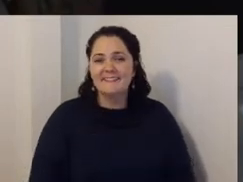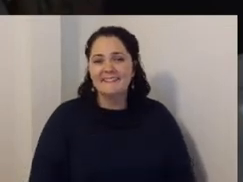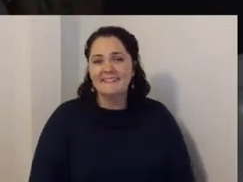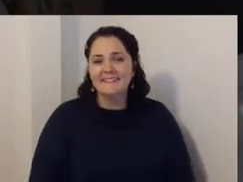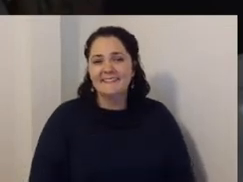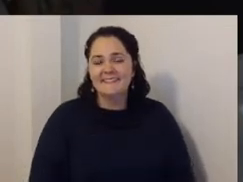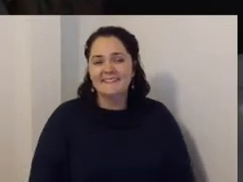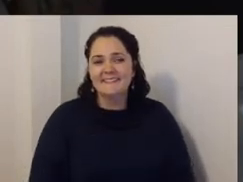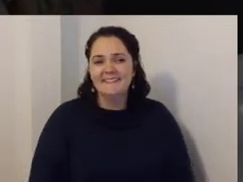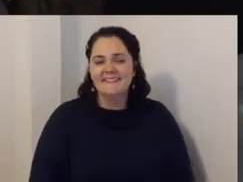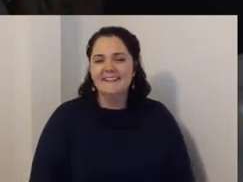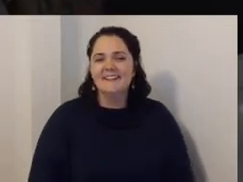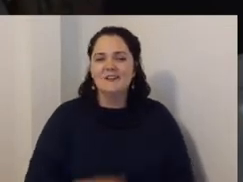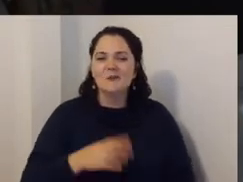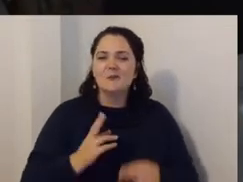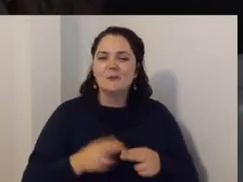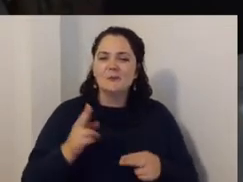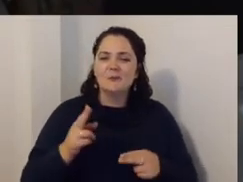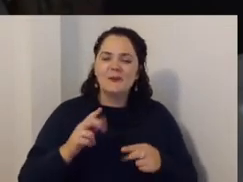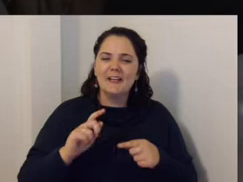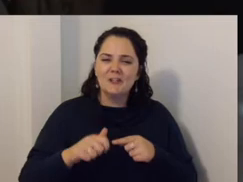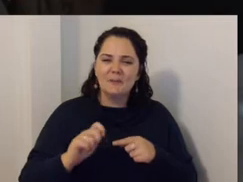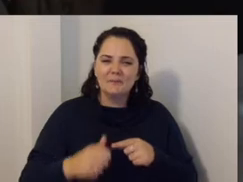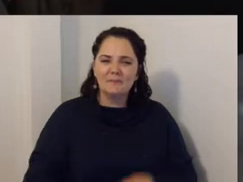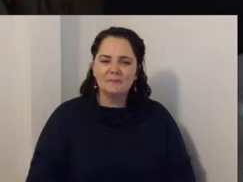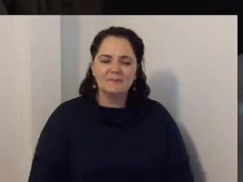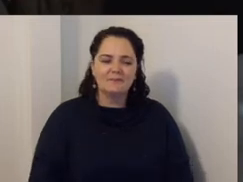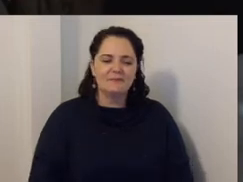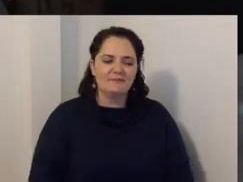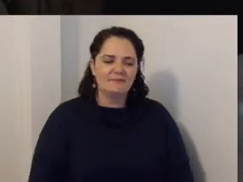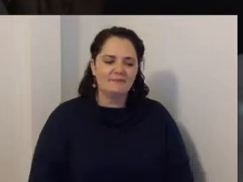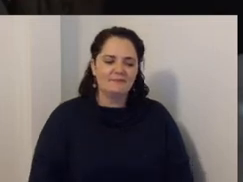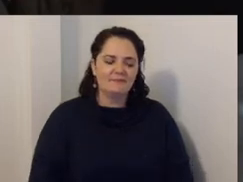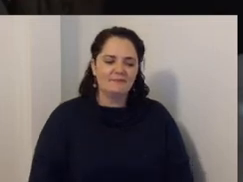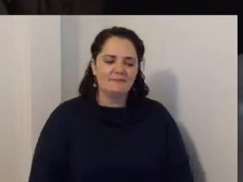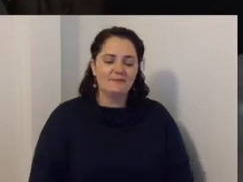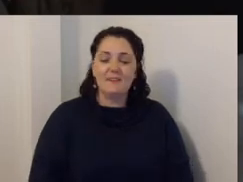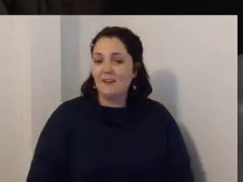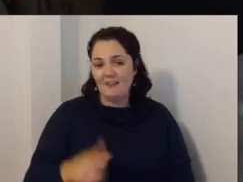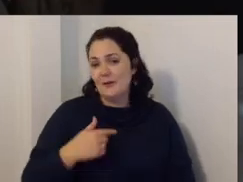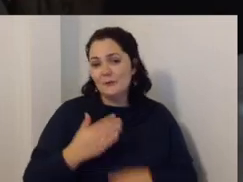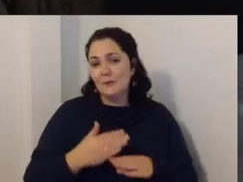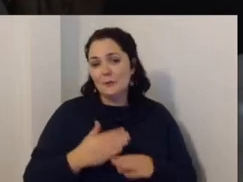to sharpen that up really quickly do it again all right so I'm put I'm still working really quickly,